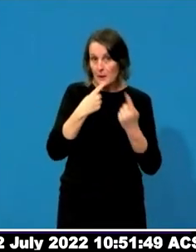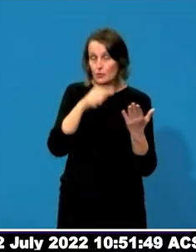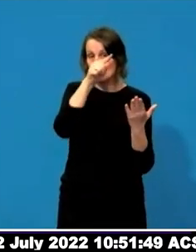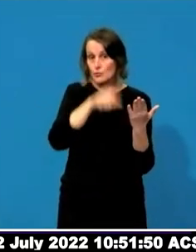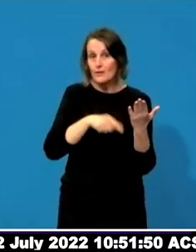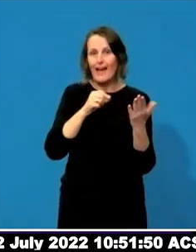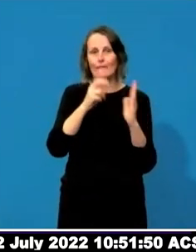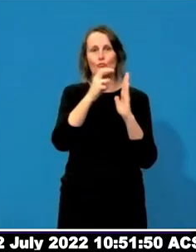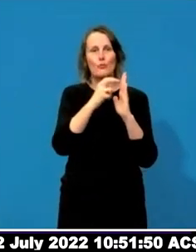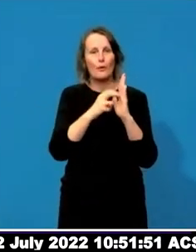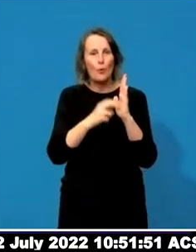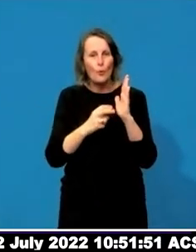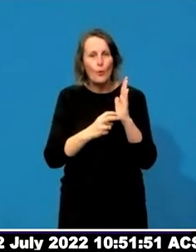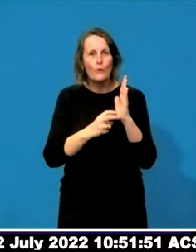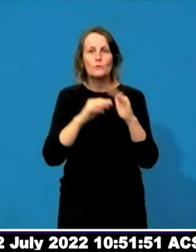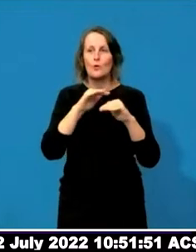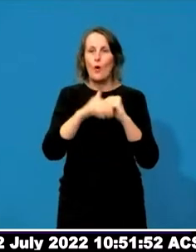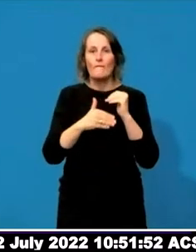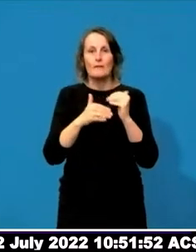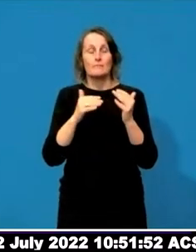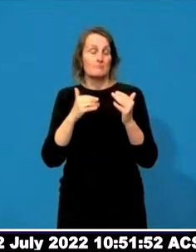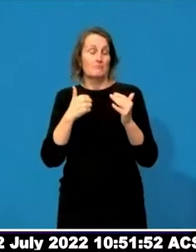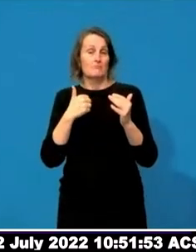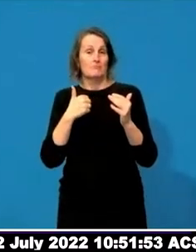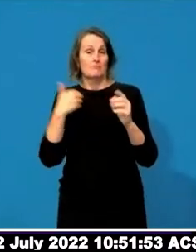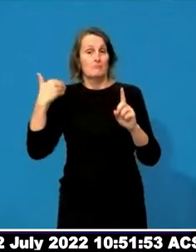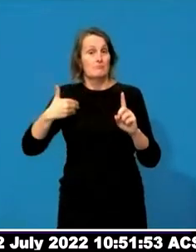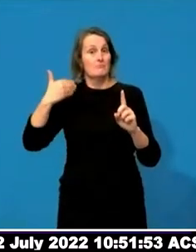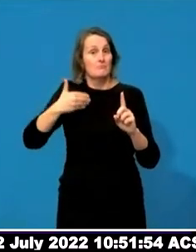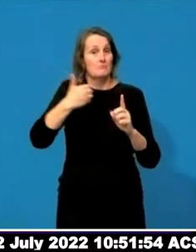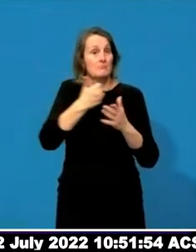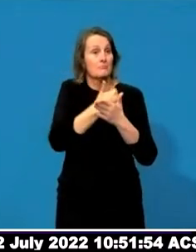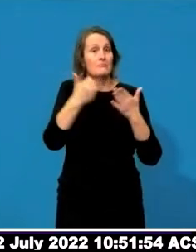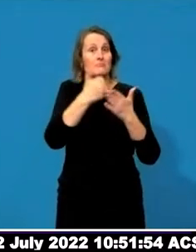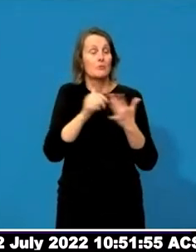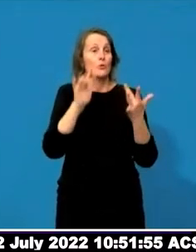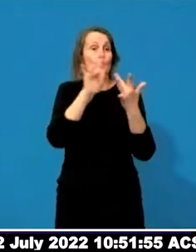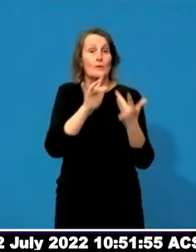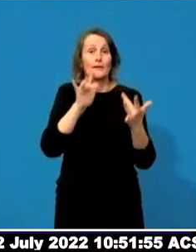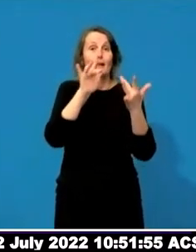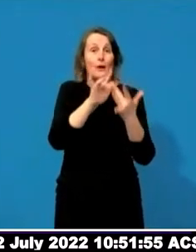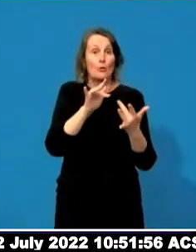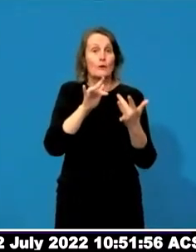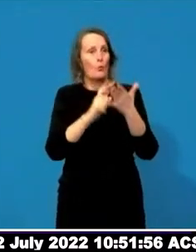relating to your contact with that person and issues arising from your role? Yes, that's correct.